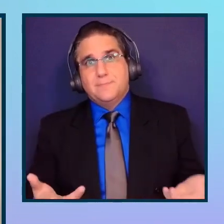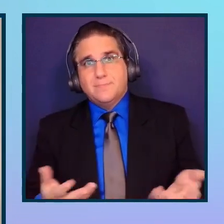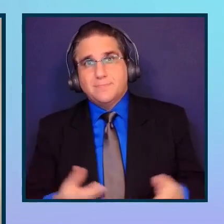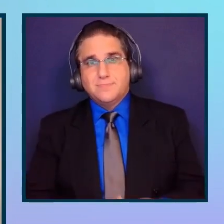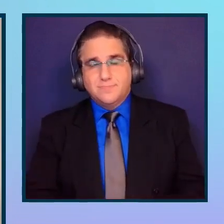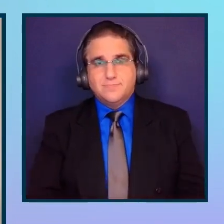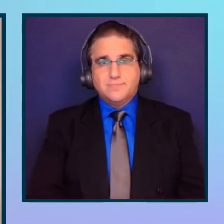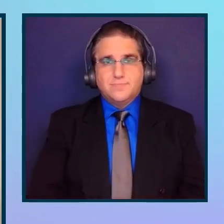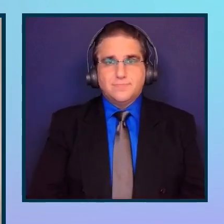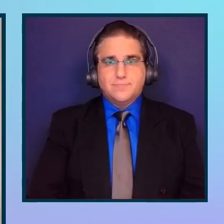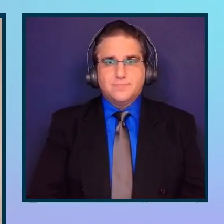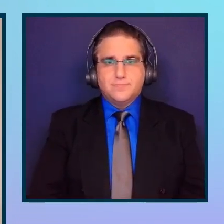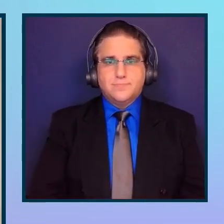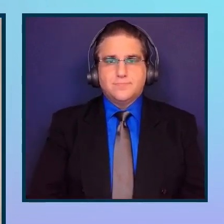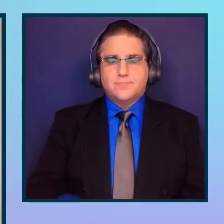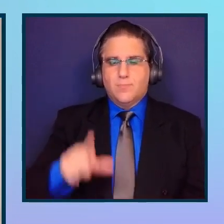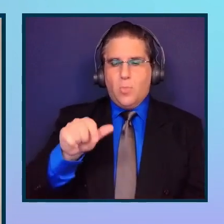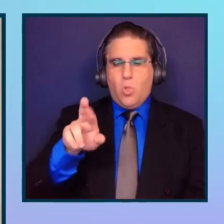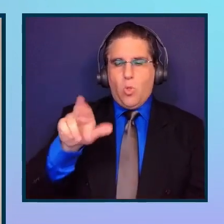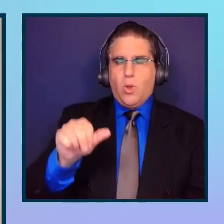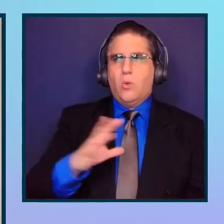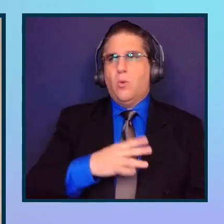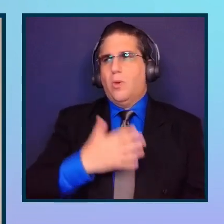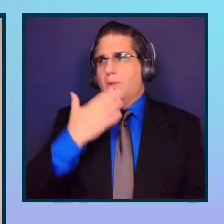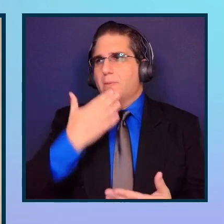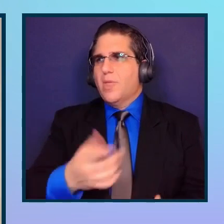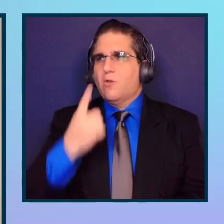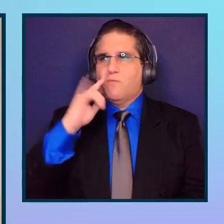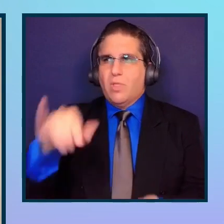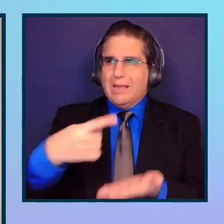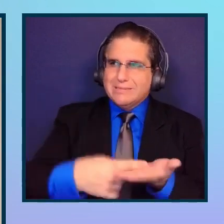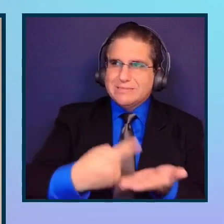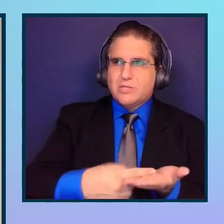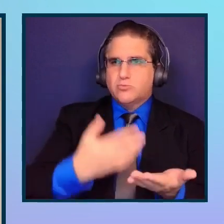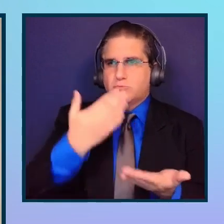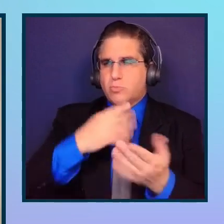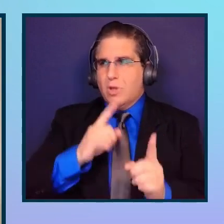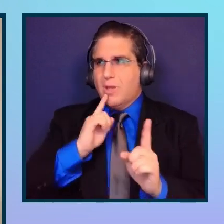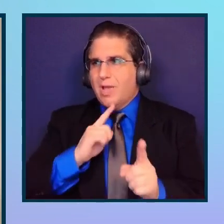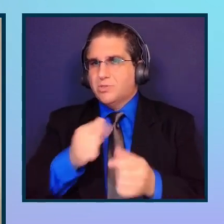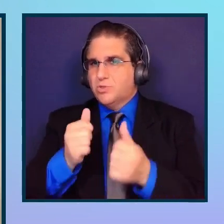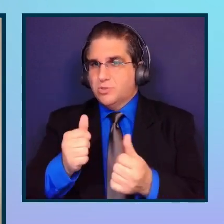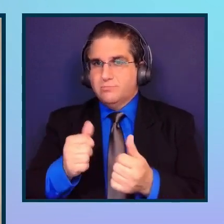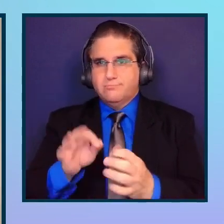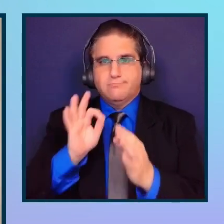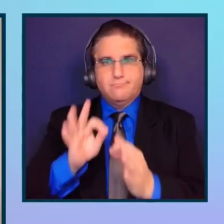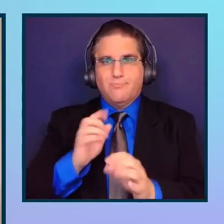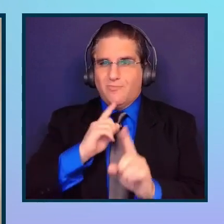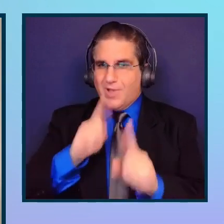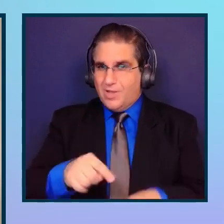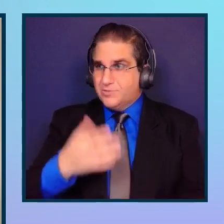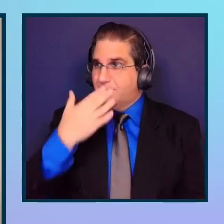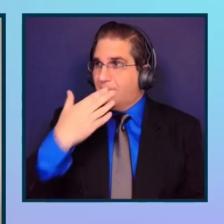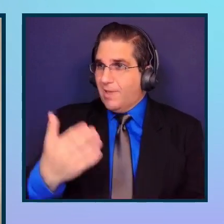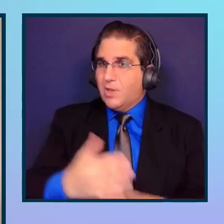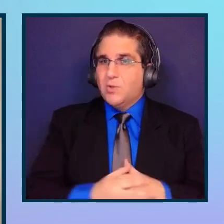Amazing love the discussion, love the answers. I think you guys really nailed that question. So thank you for that.